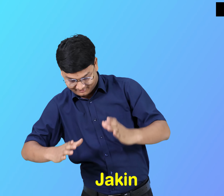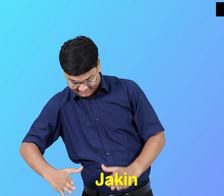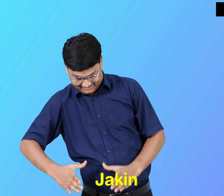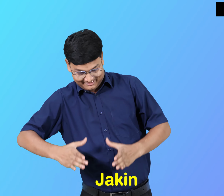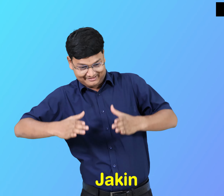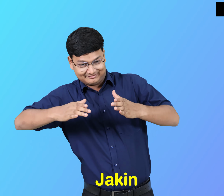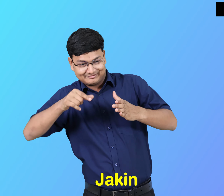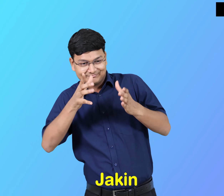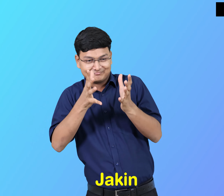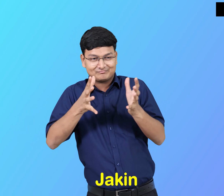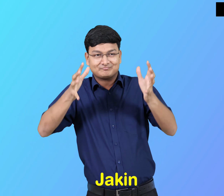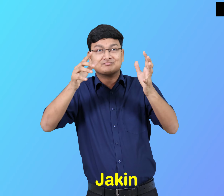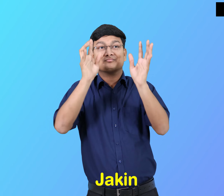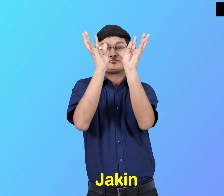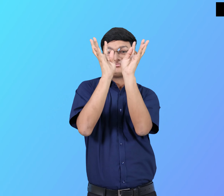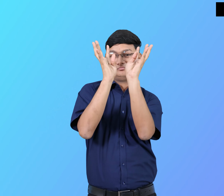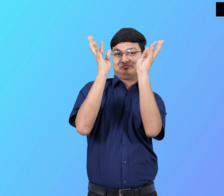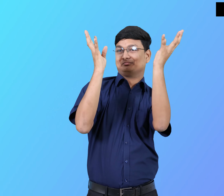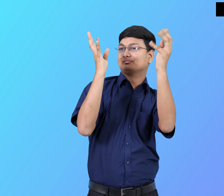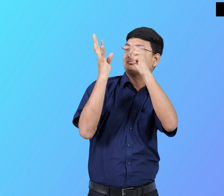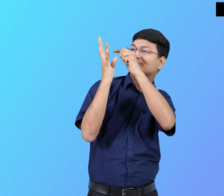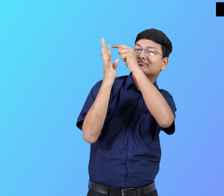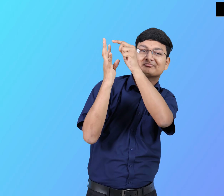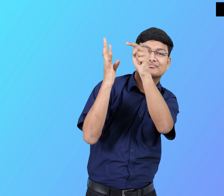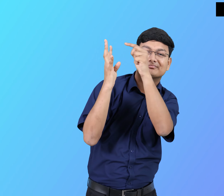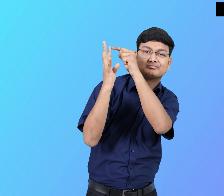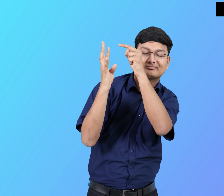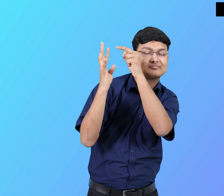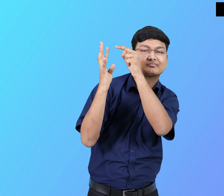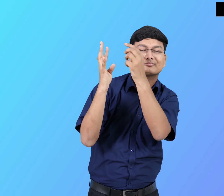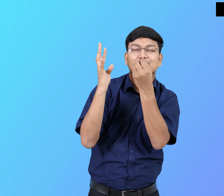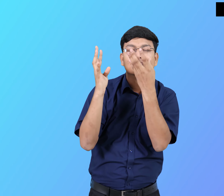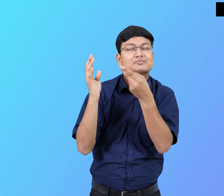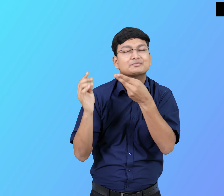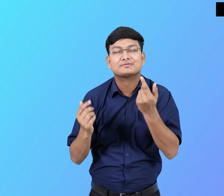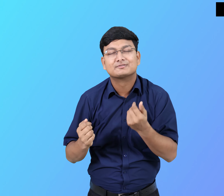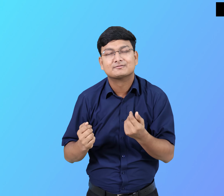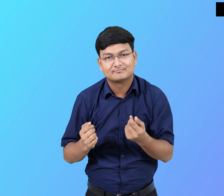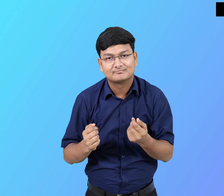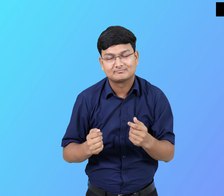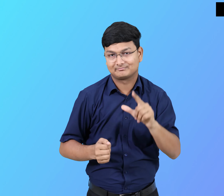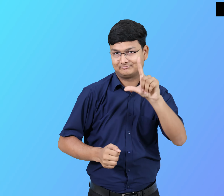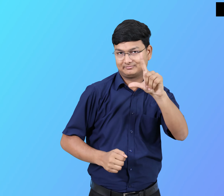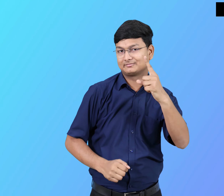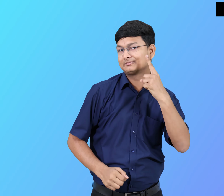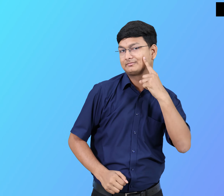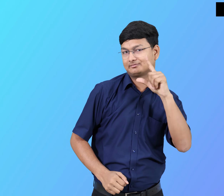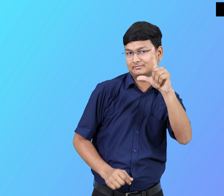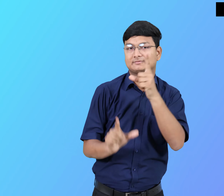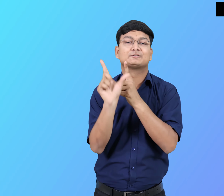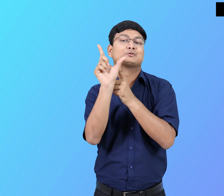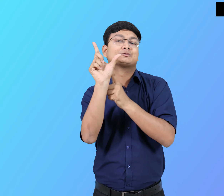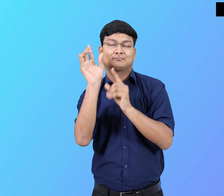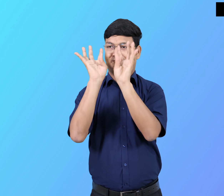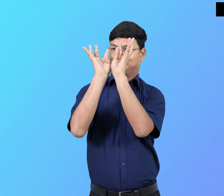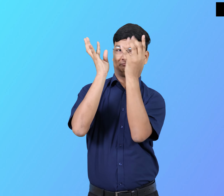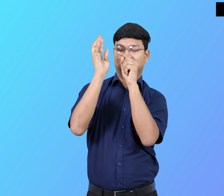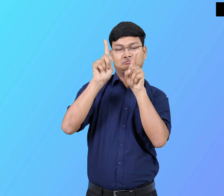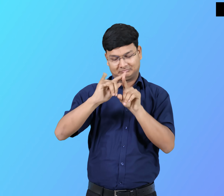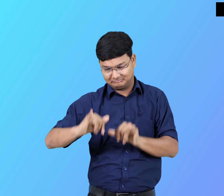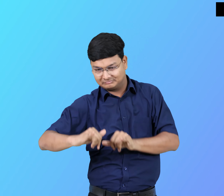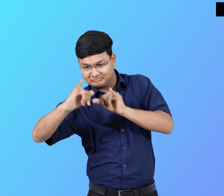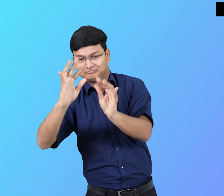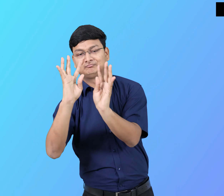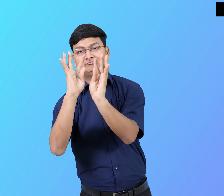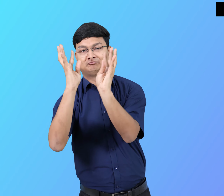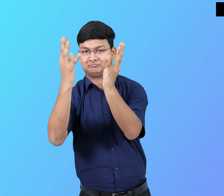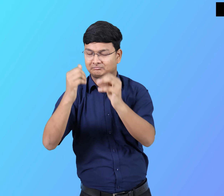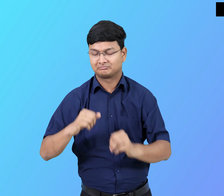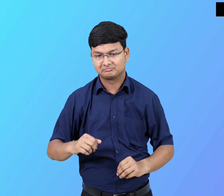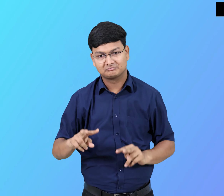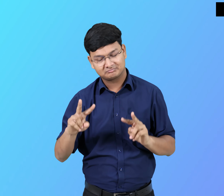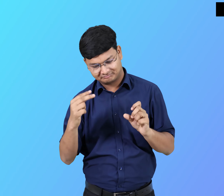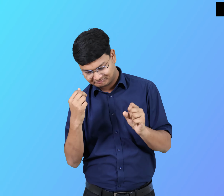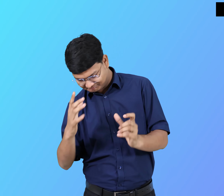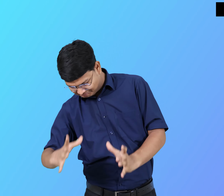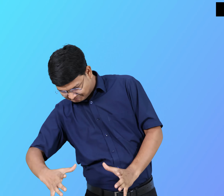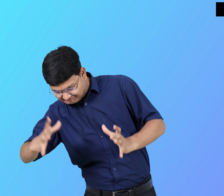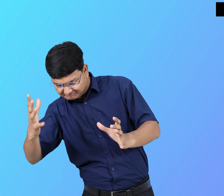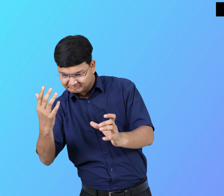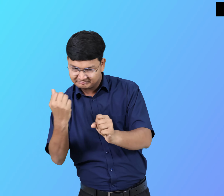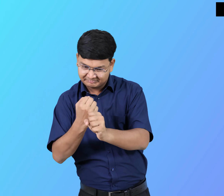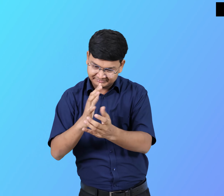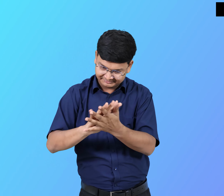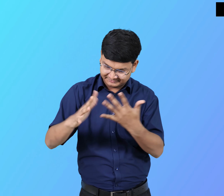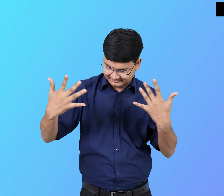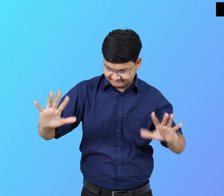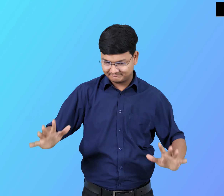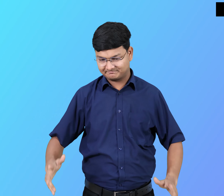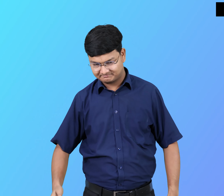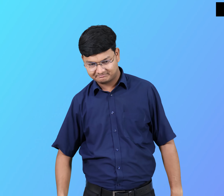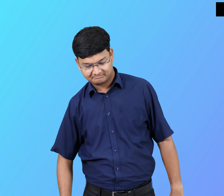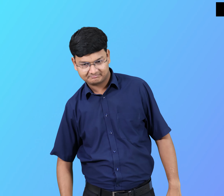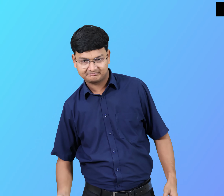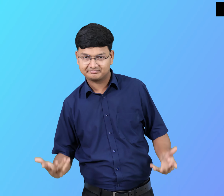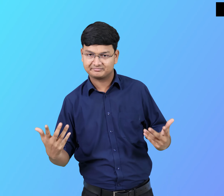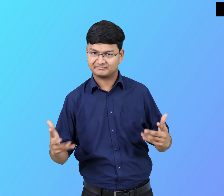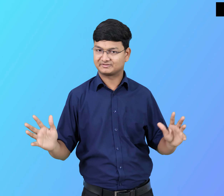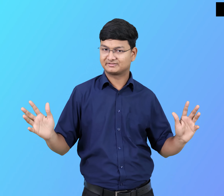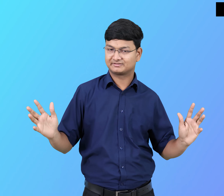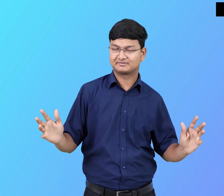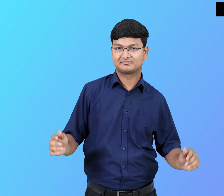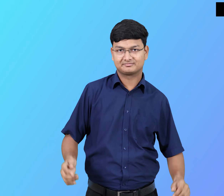They put the flower-shaped capitals on top of the pillars, and the work on the two pillars was finished.